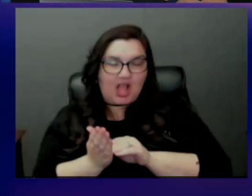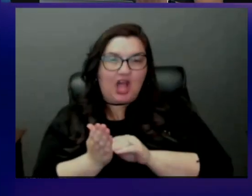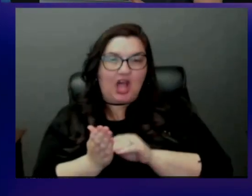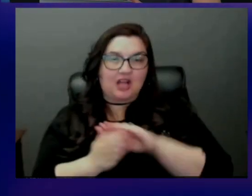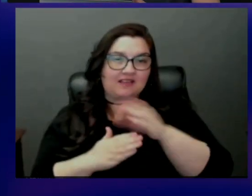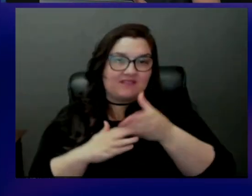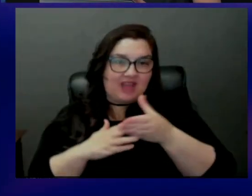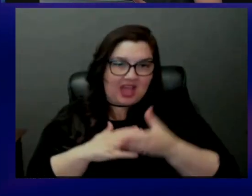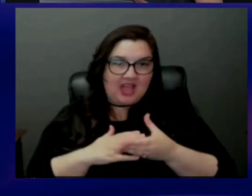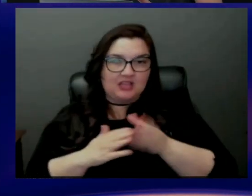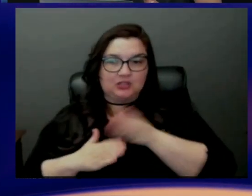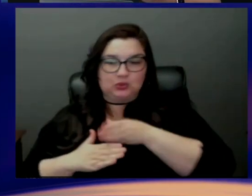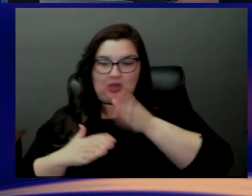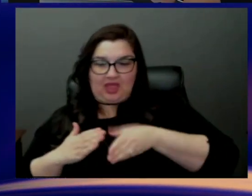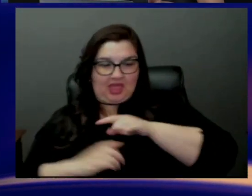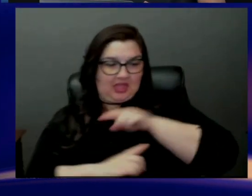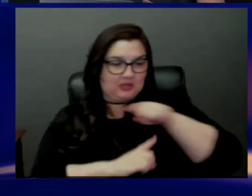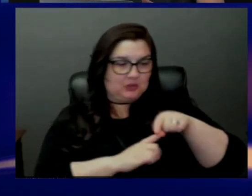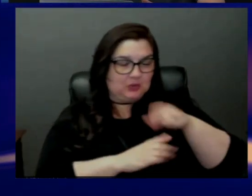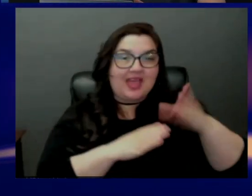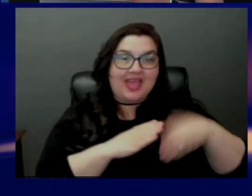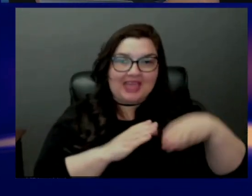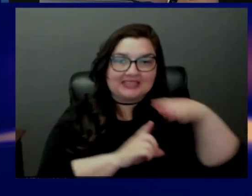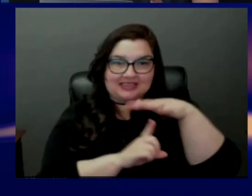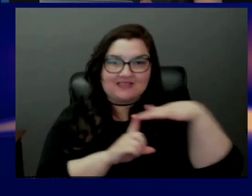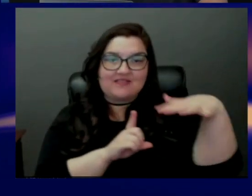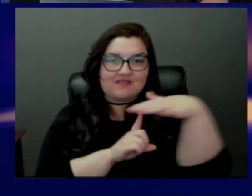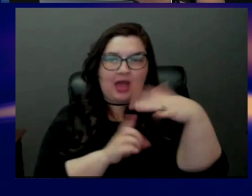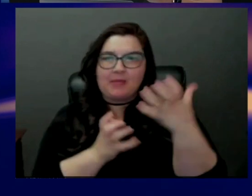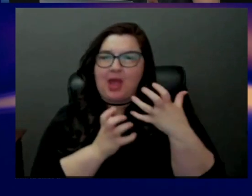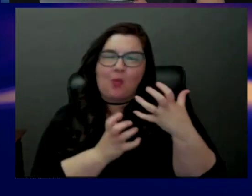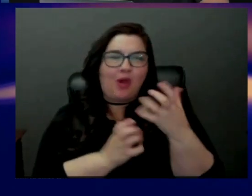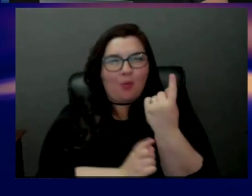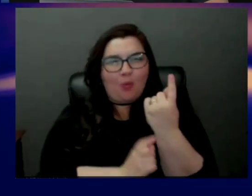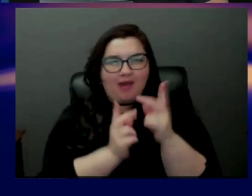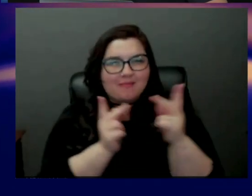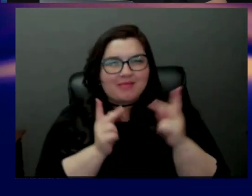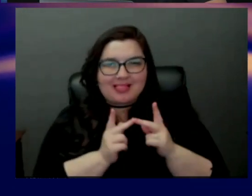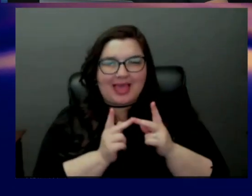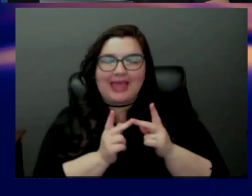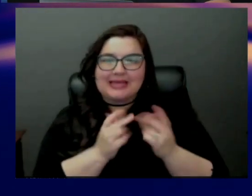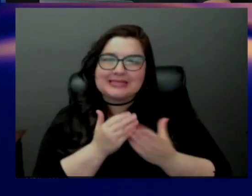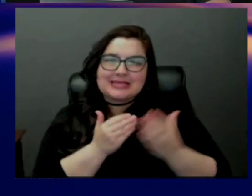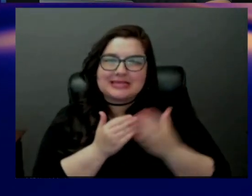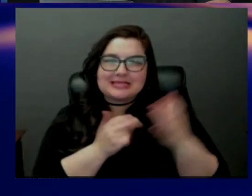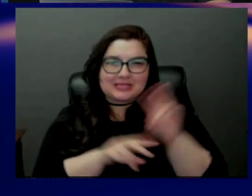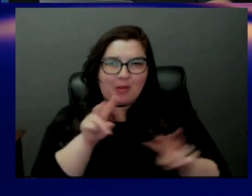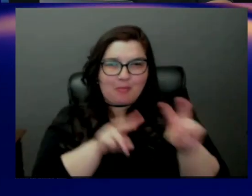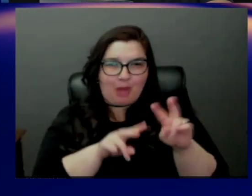and I want to go to a central place to monitor that and easily do that. So you can do that. [Kyle] That's awesome.